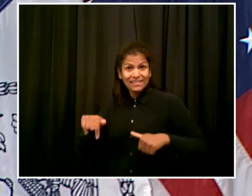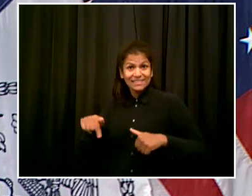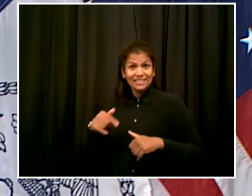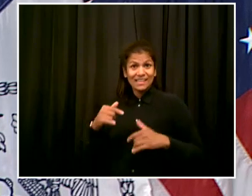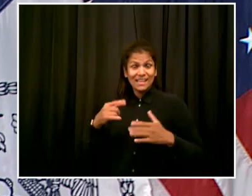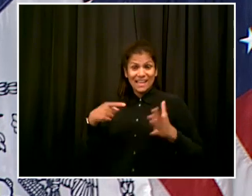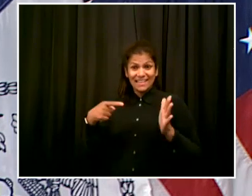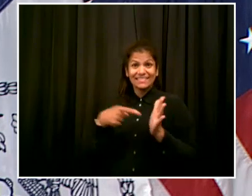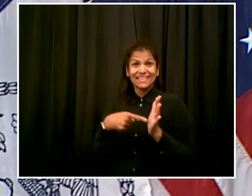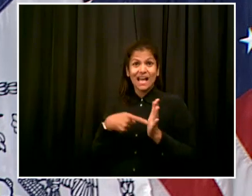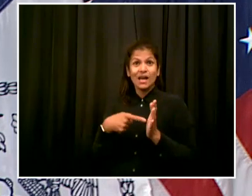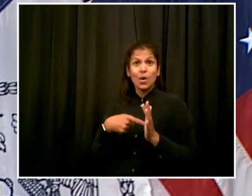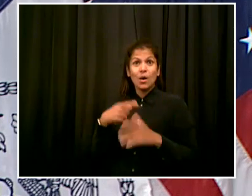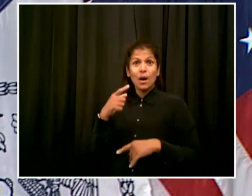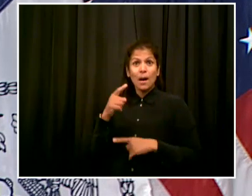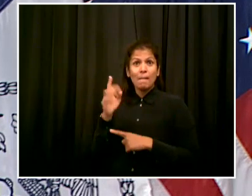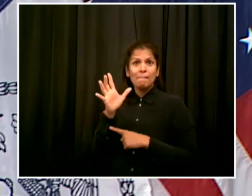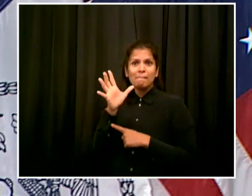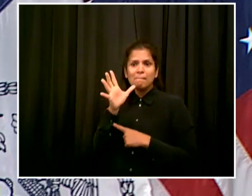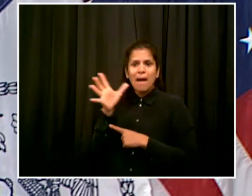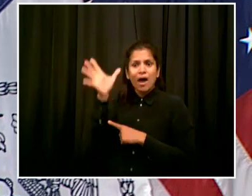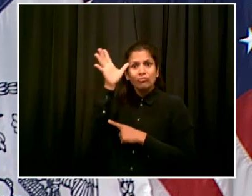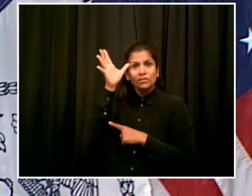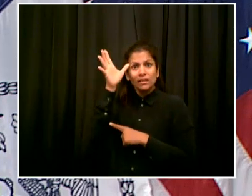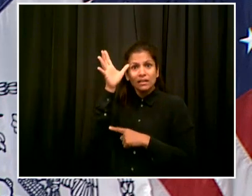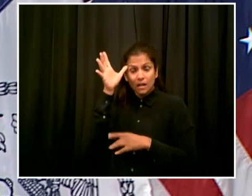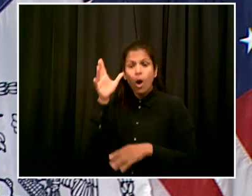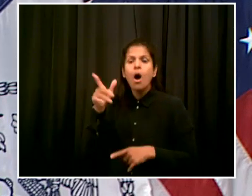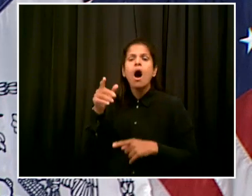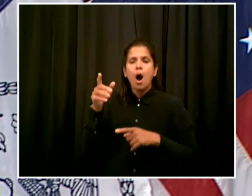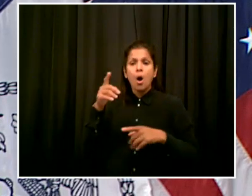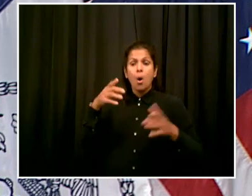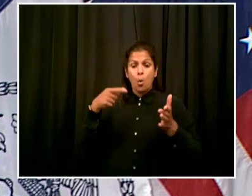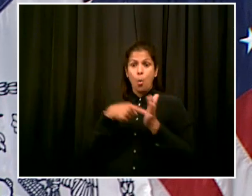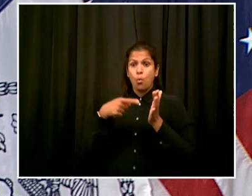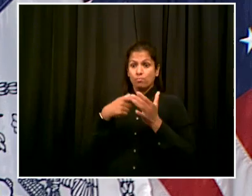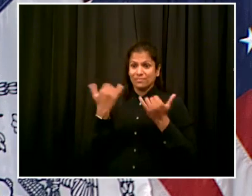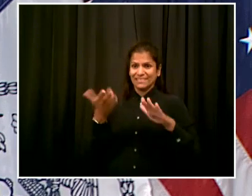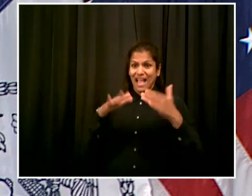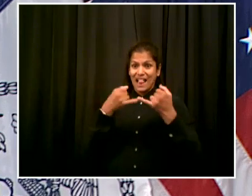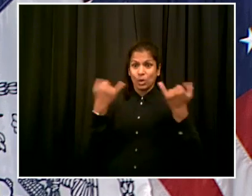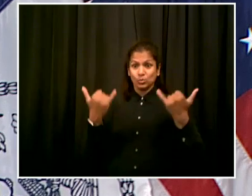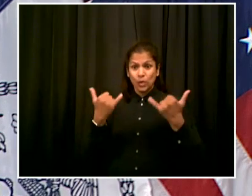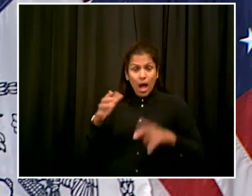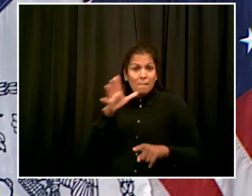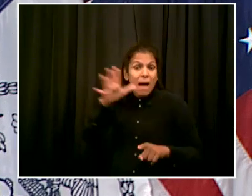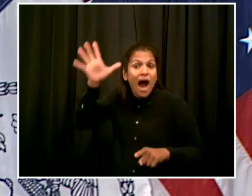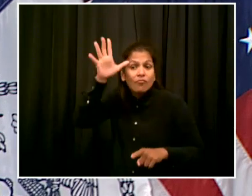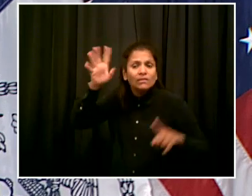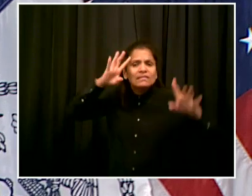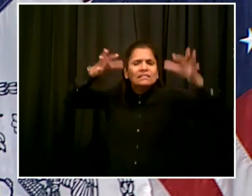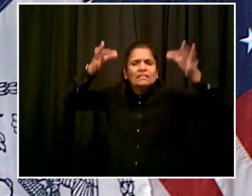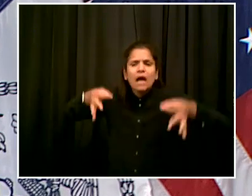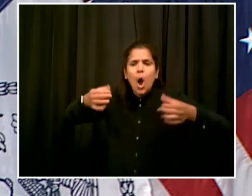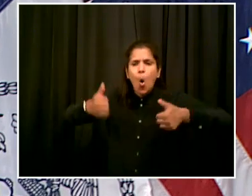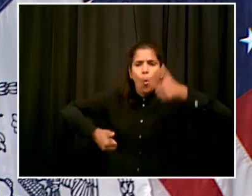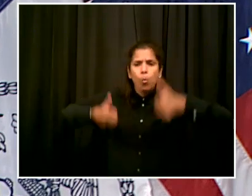THE DAY THAT PARENTS HAVE TO DECIDE IF THEIR KIDS WILL STAY HOME AND LEARN COMPLETELY ONLINE ANDO NT GOIO NTTHE SCHOOLS.